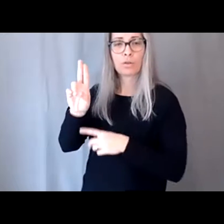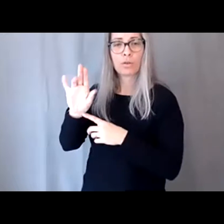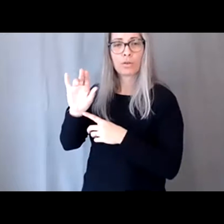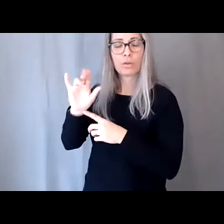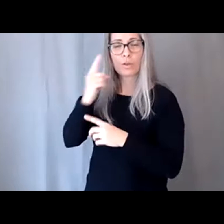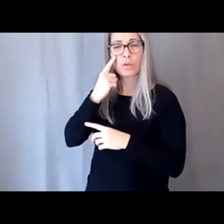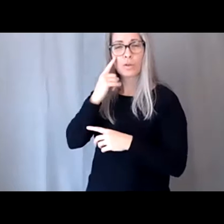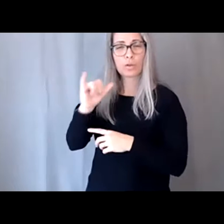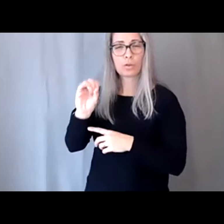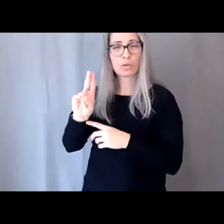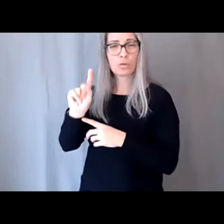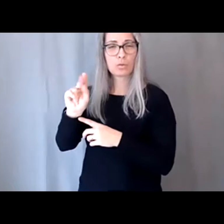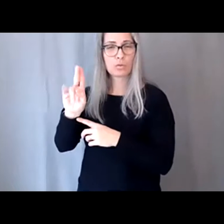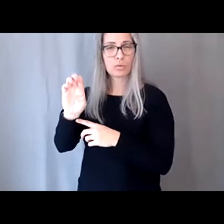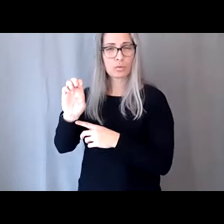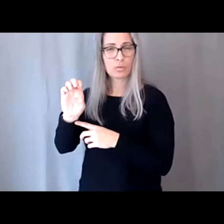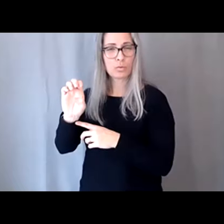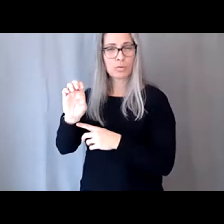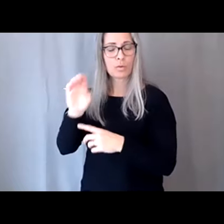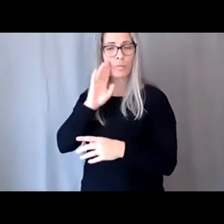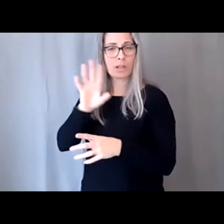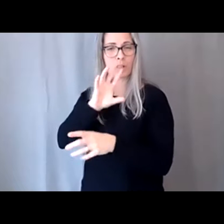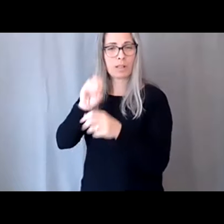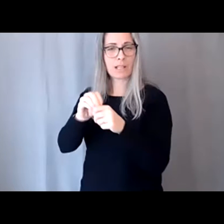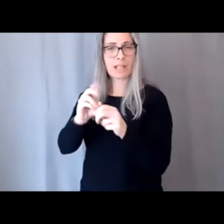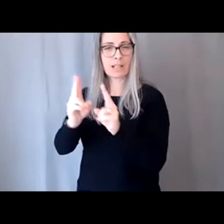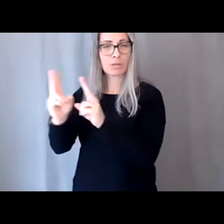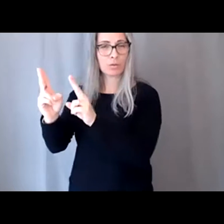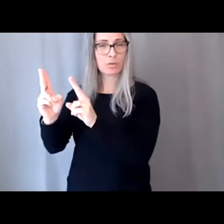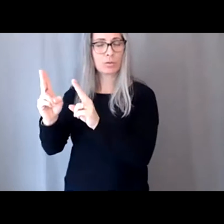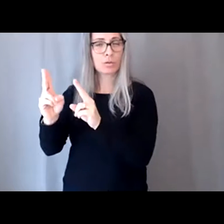incorporate the edited versions onto youtube and